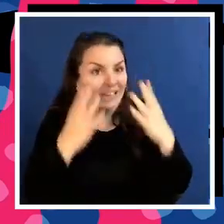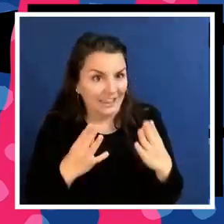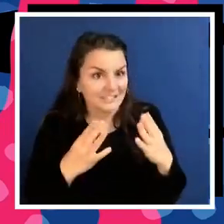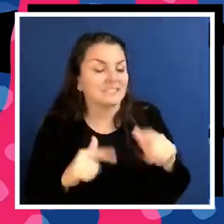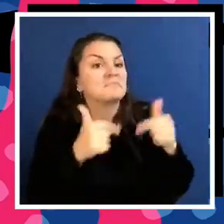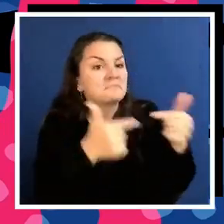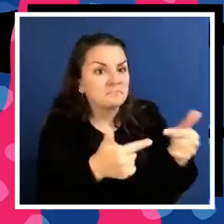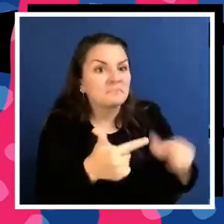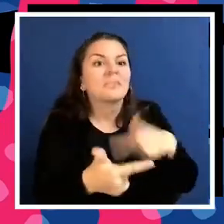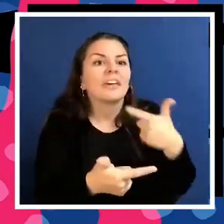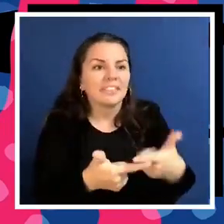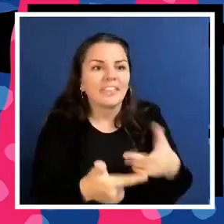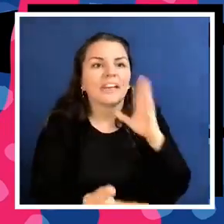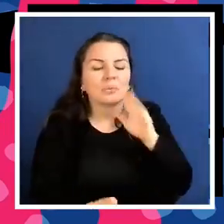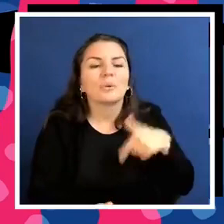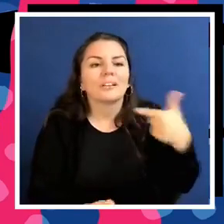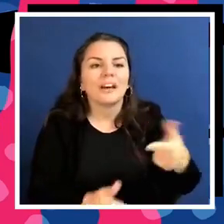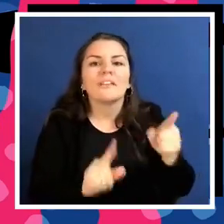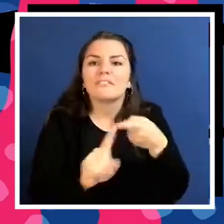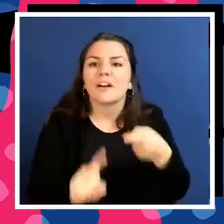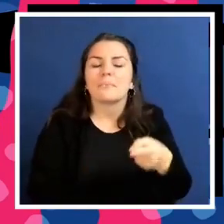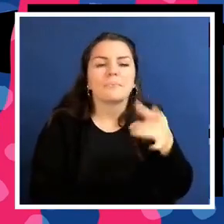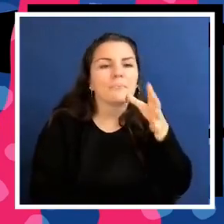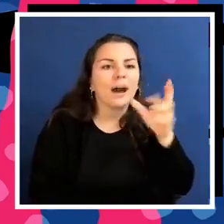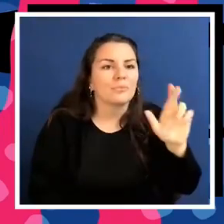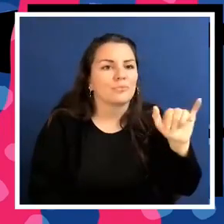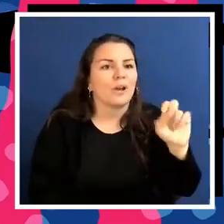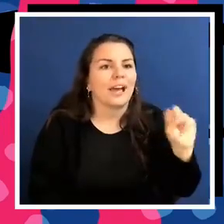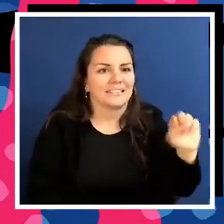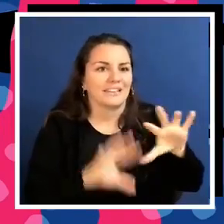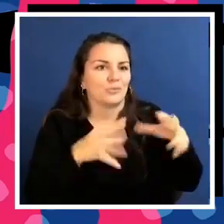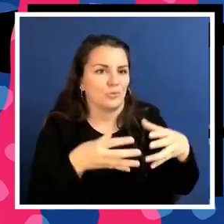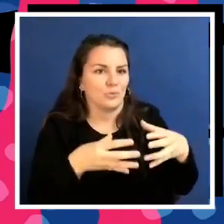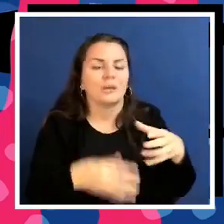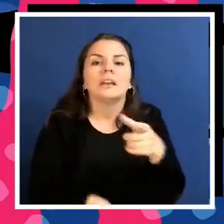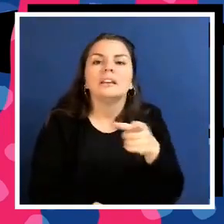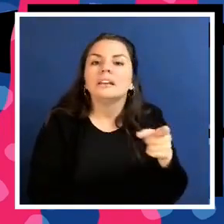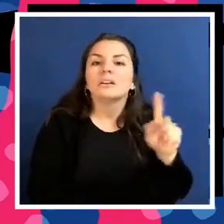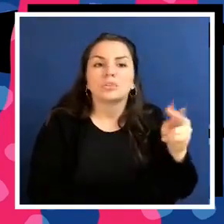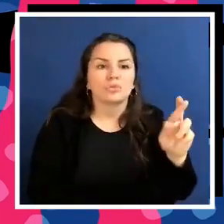PARENTS.